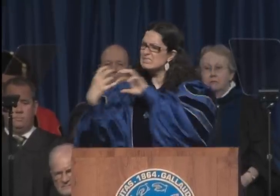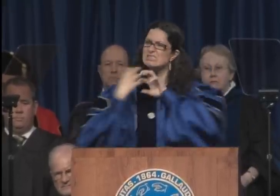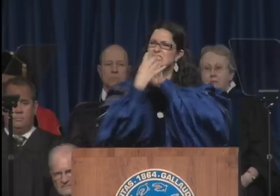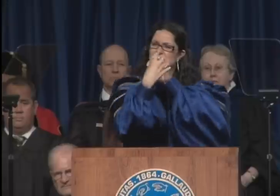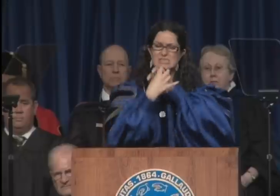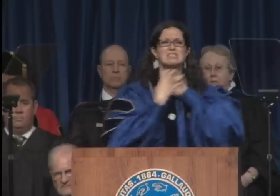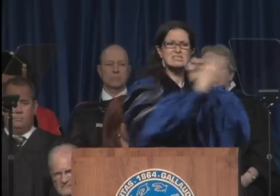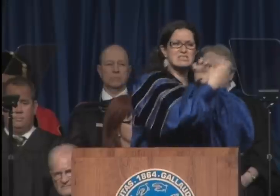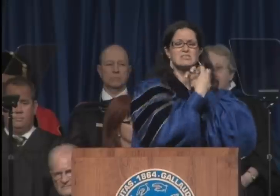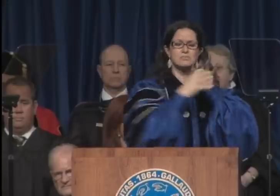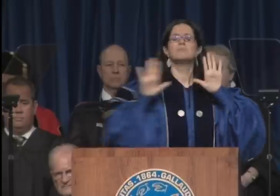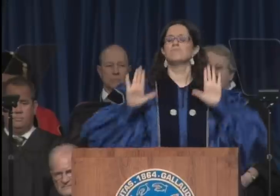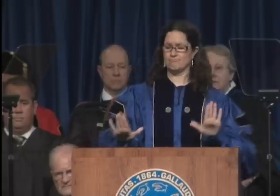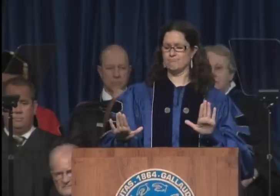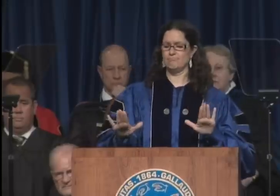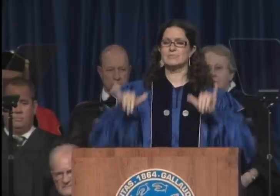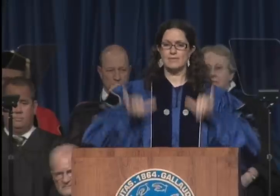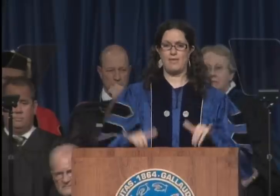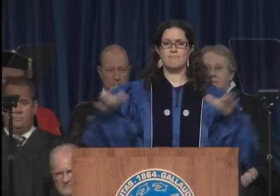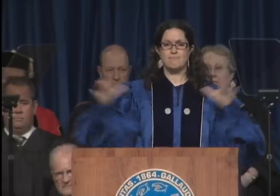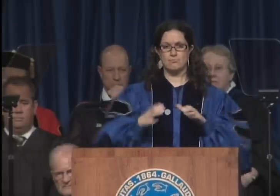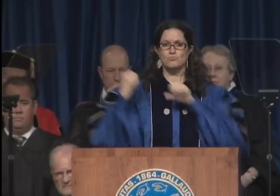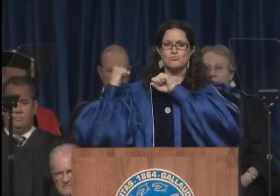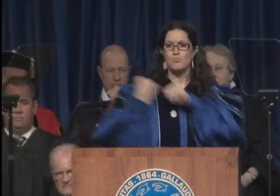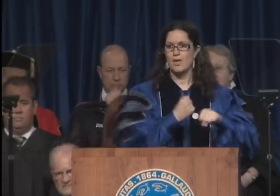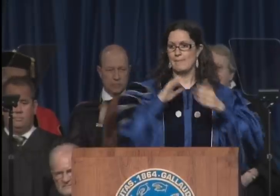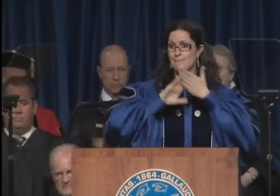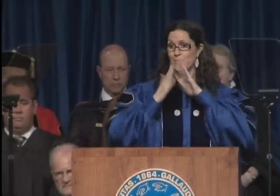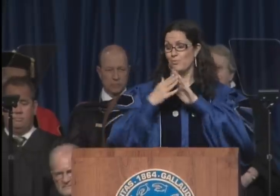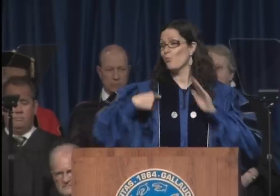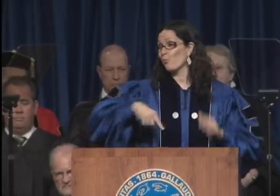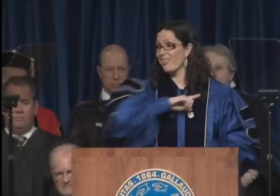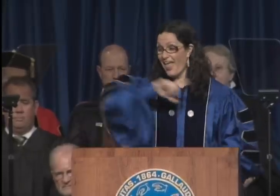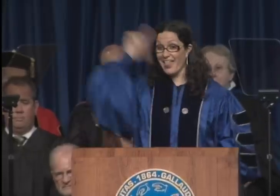These challenges and changes sometimes seem like they are tearing us apart,